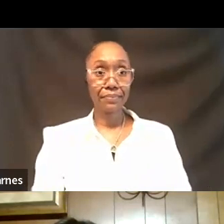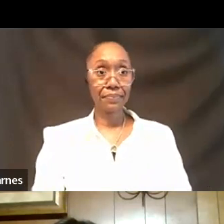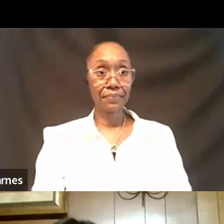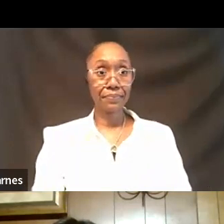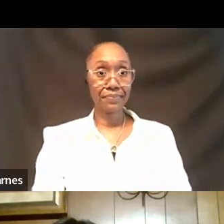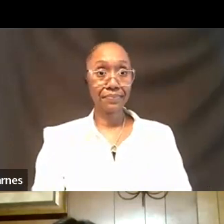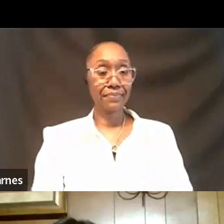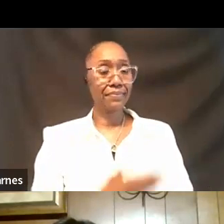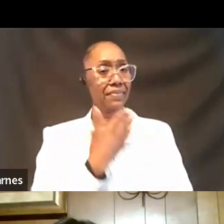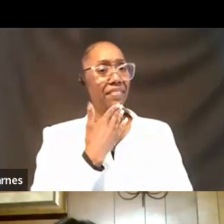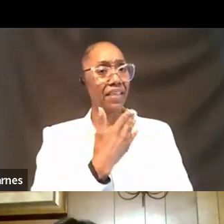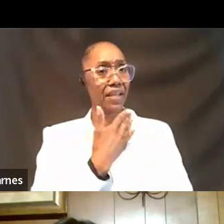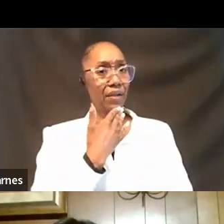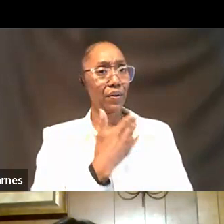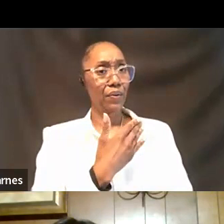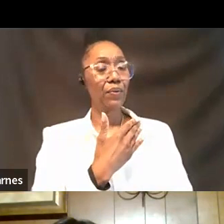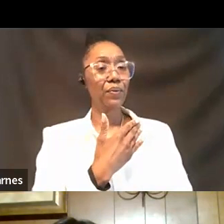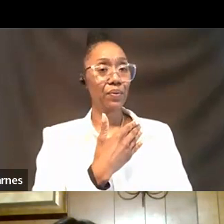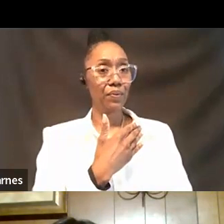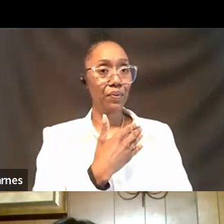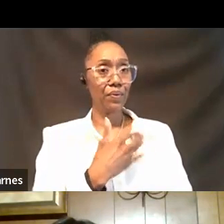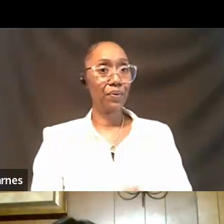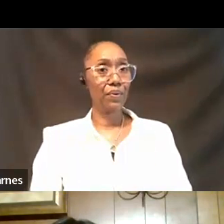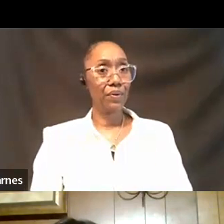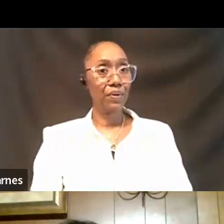Thank you for that. I think that it's. You know, it can be.